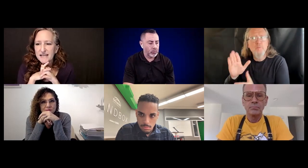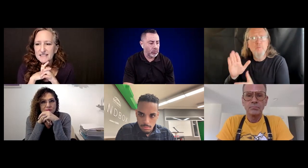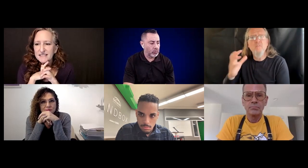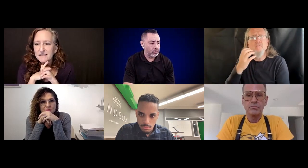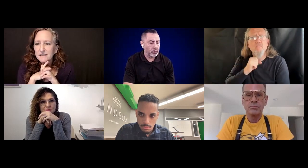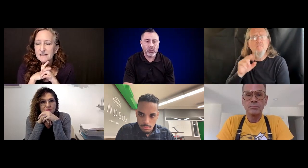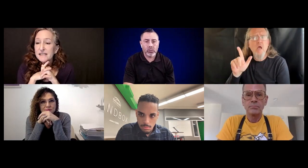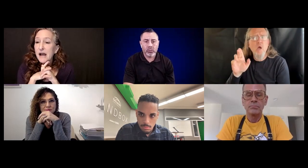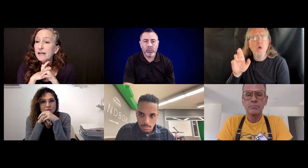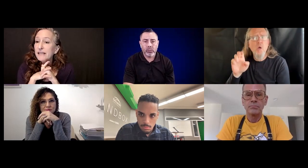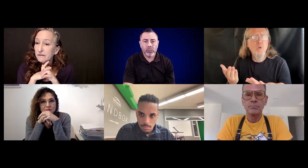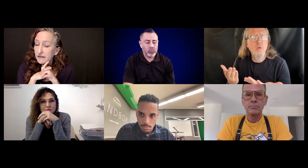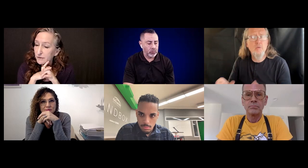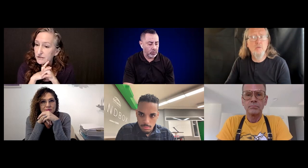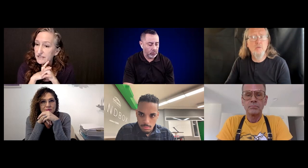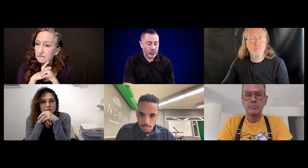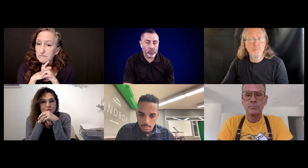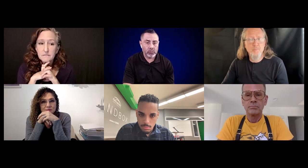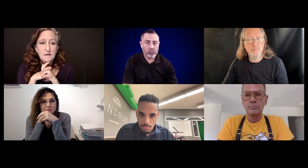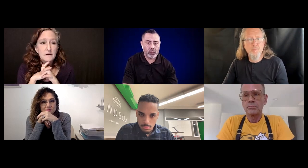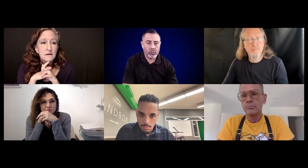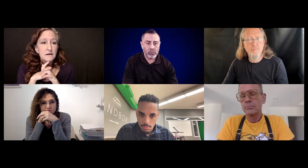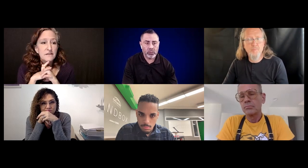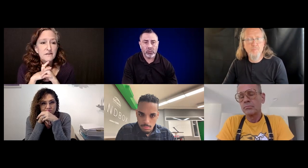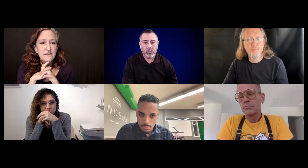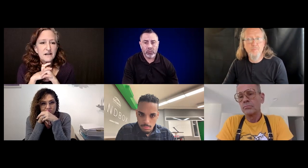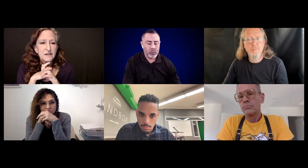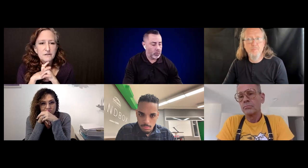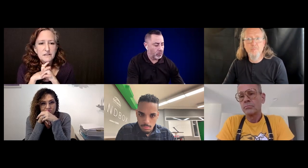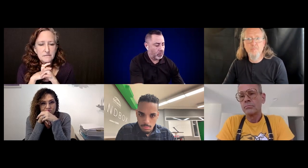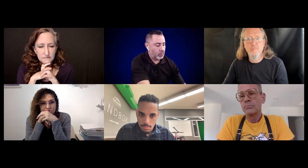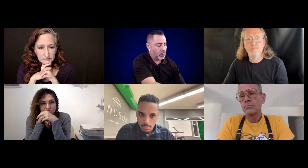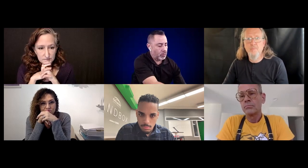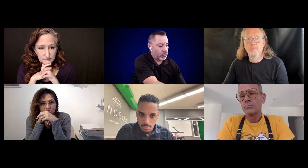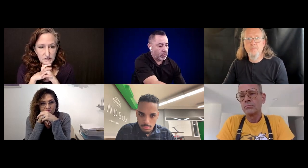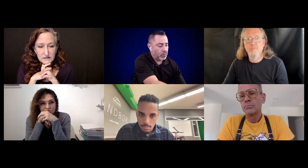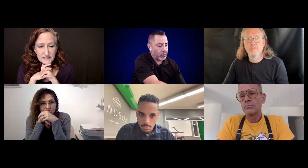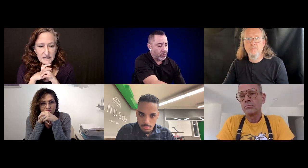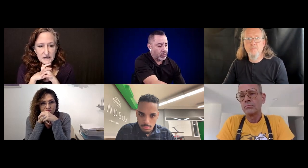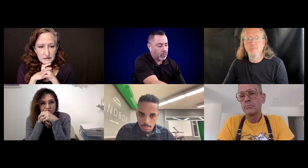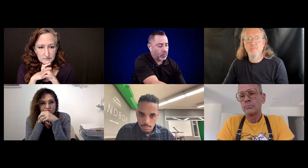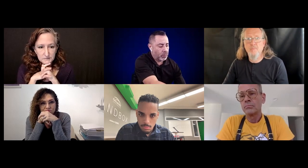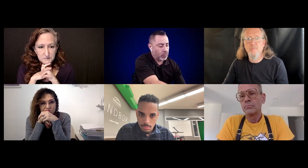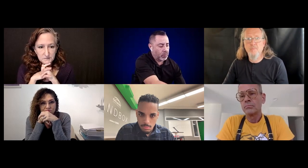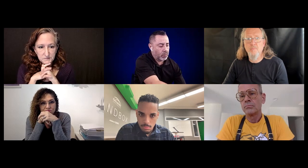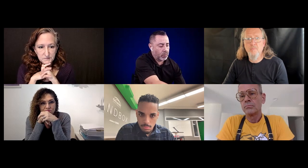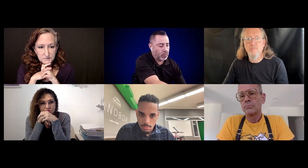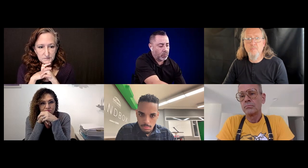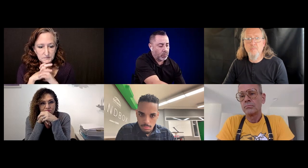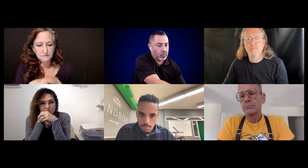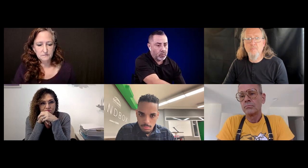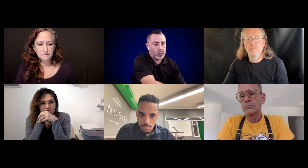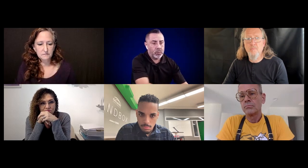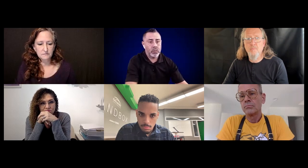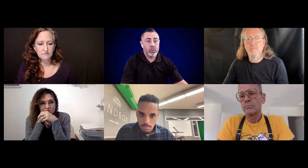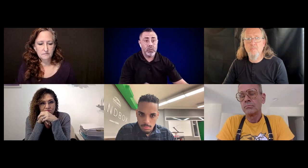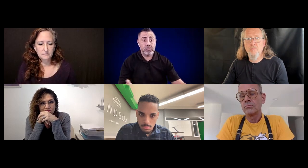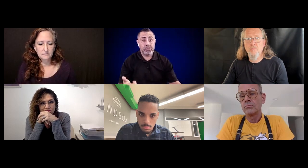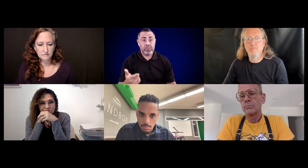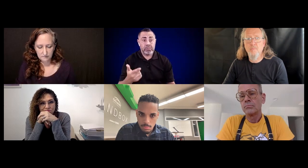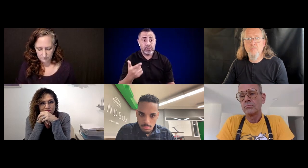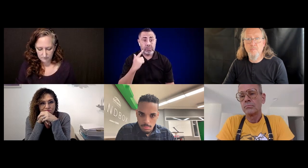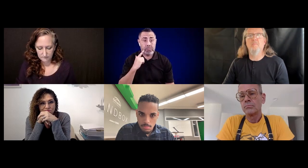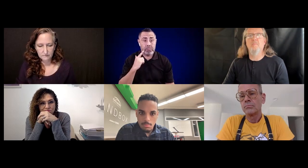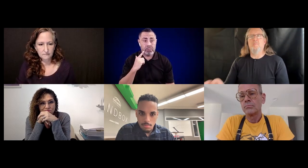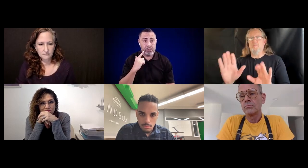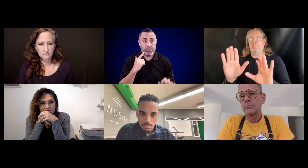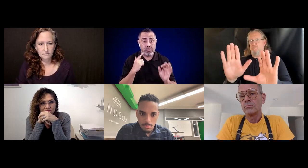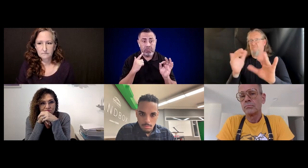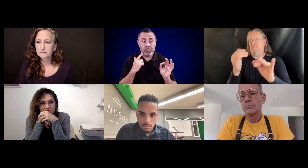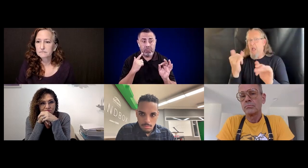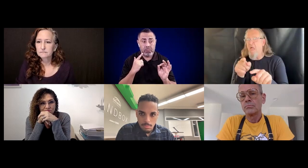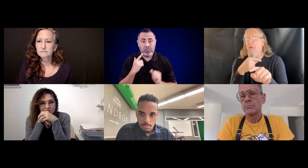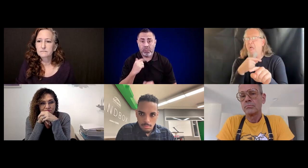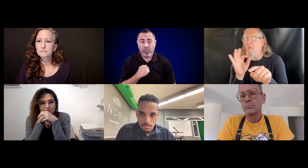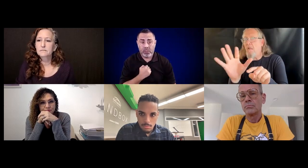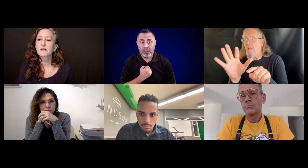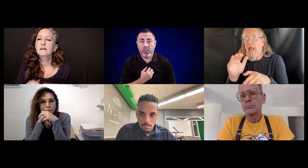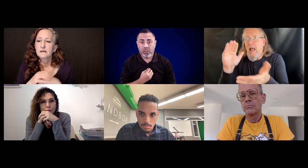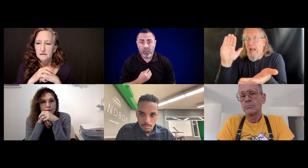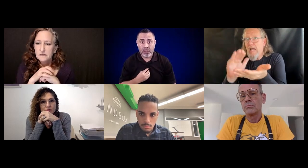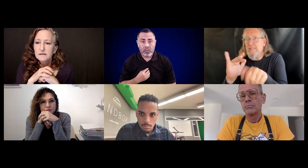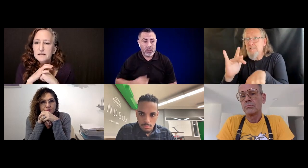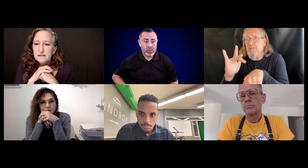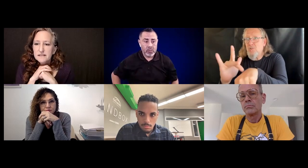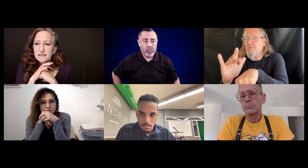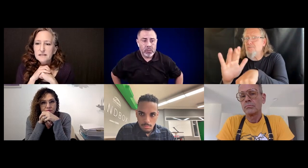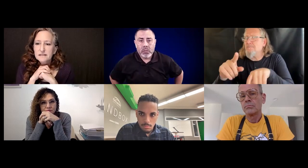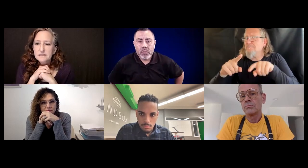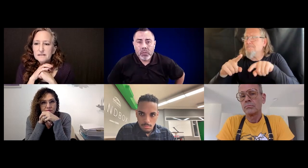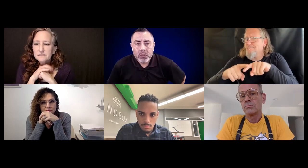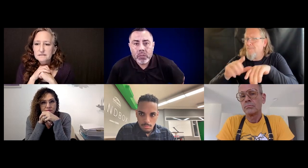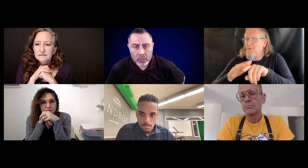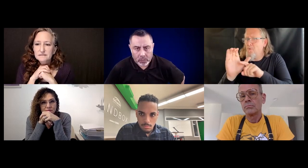Now a hearing person. Their values are listed here